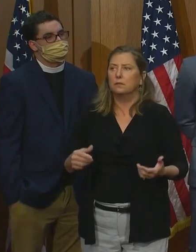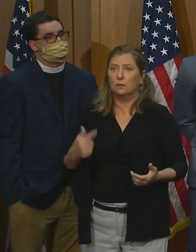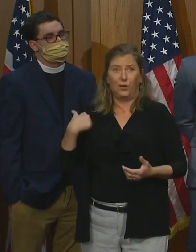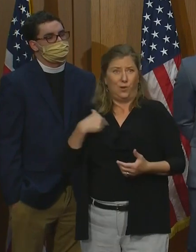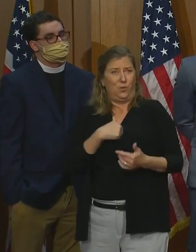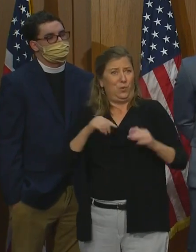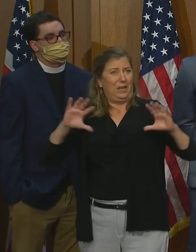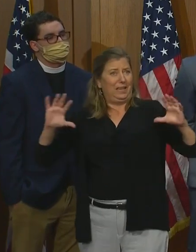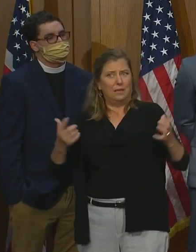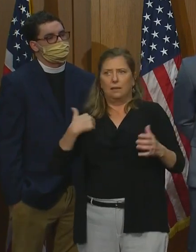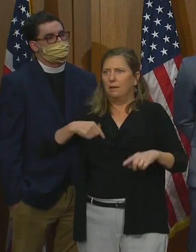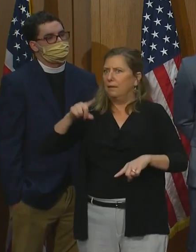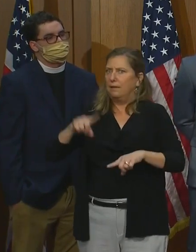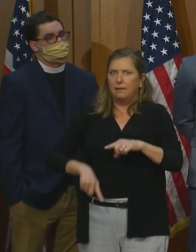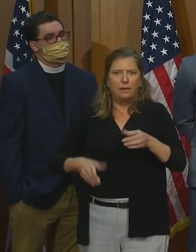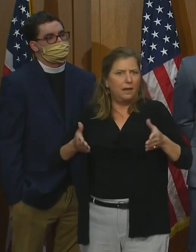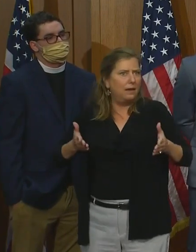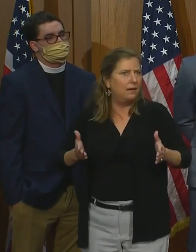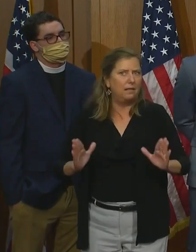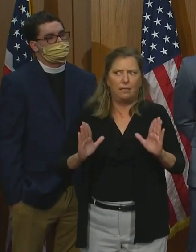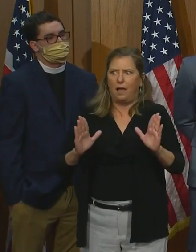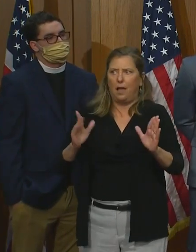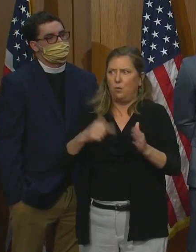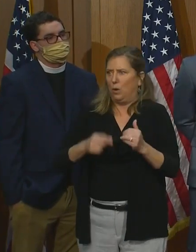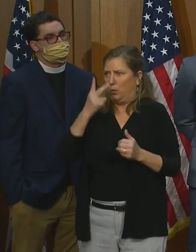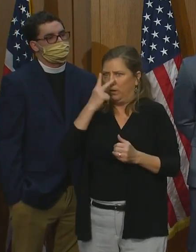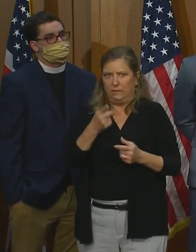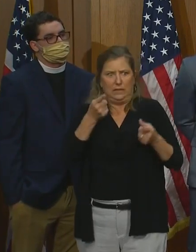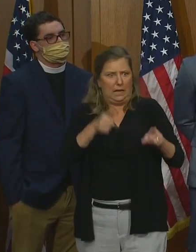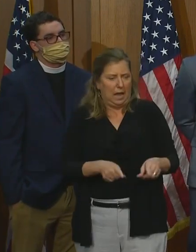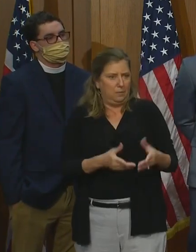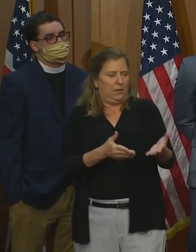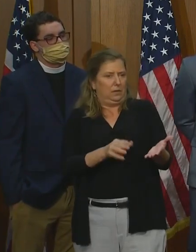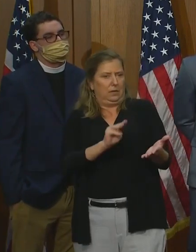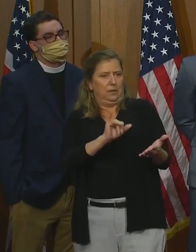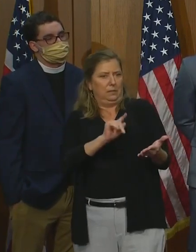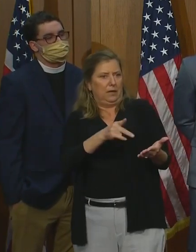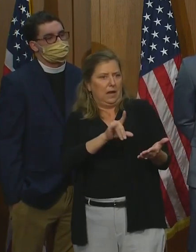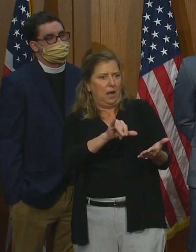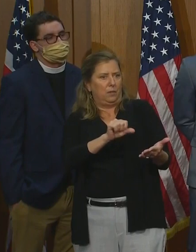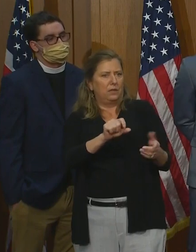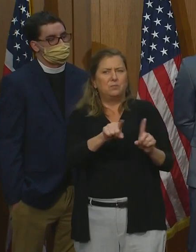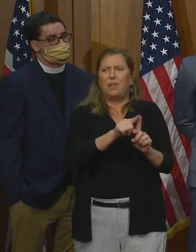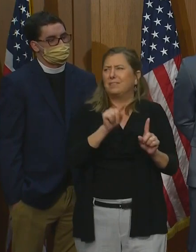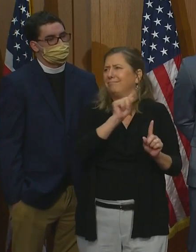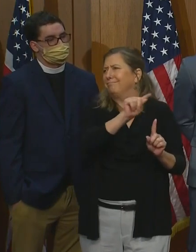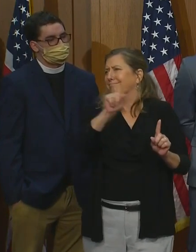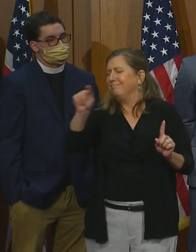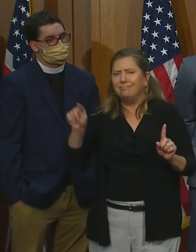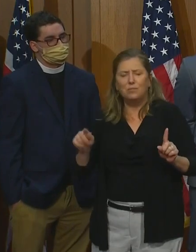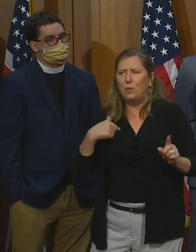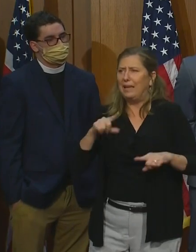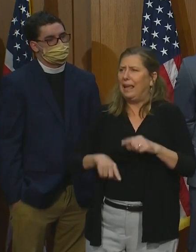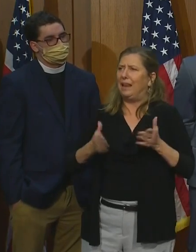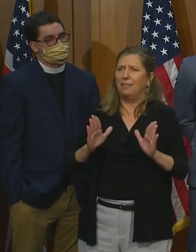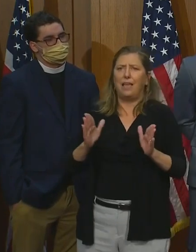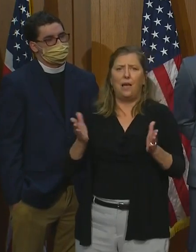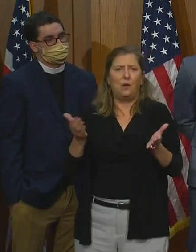WANTS TO BE PART OF THAT WEEK